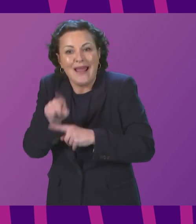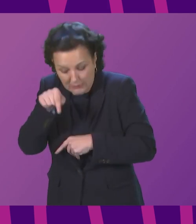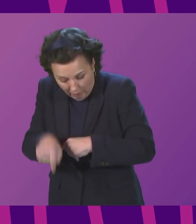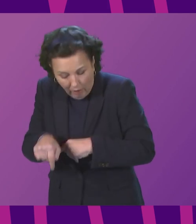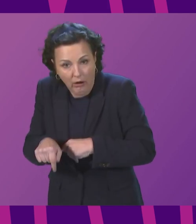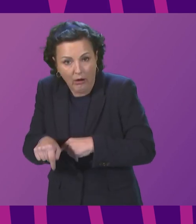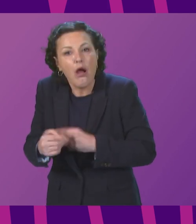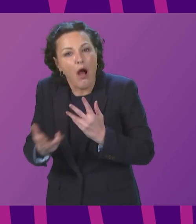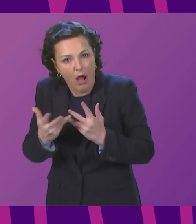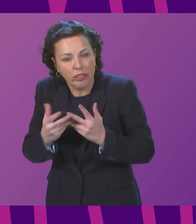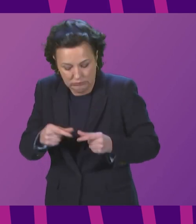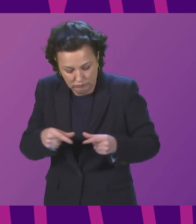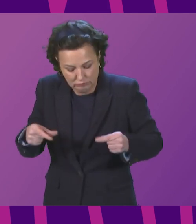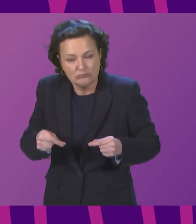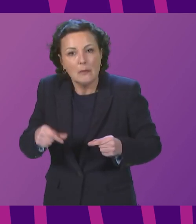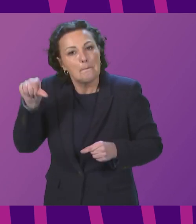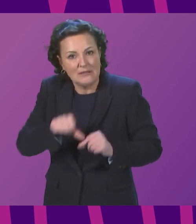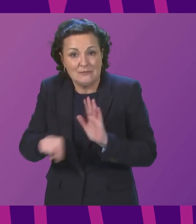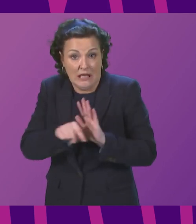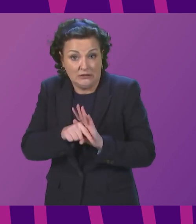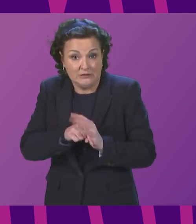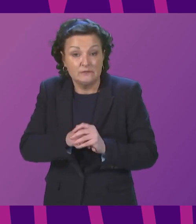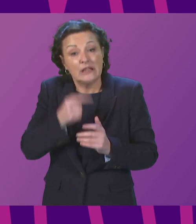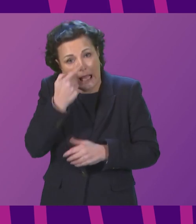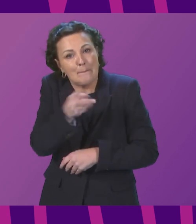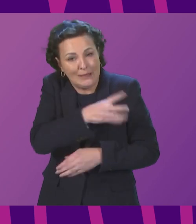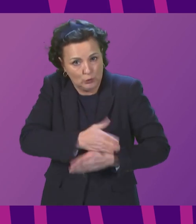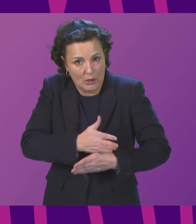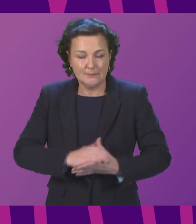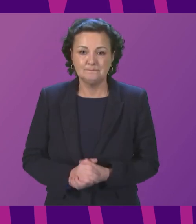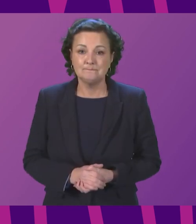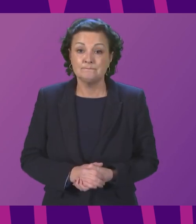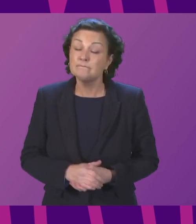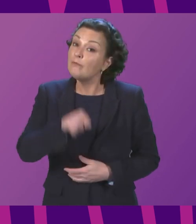The second change applies to close contacts of positive cases. That includes household